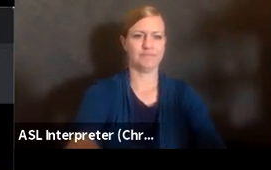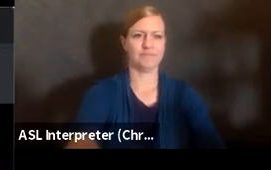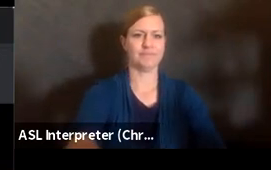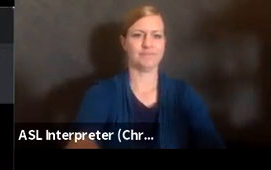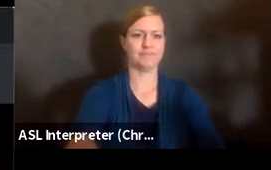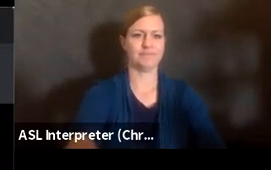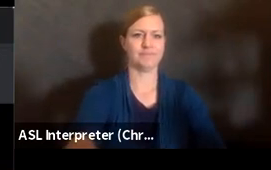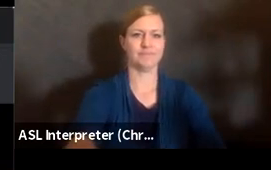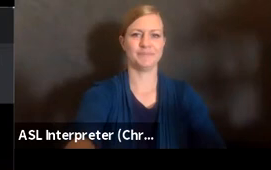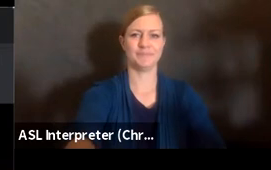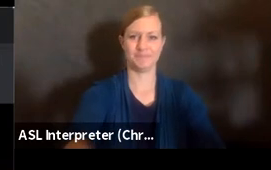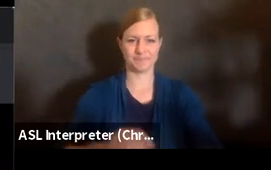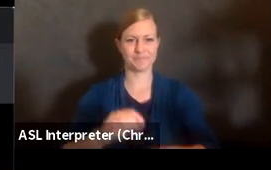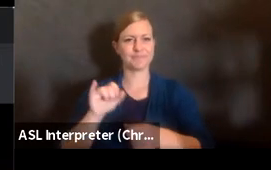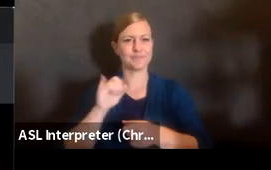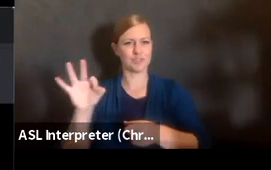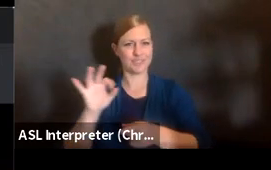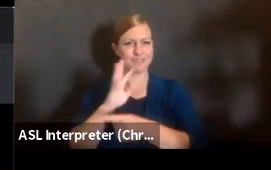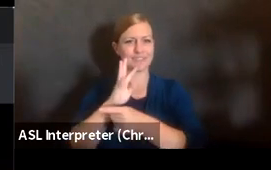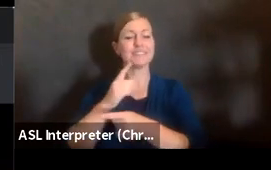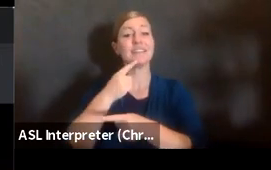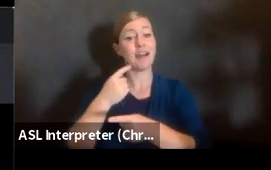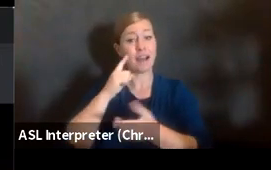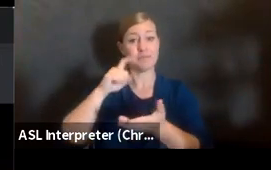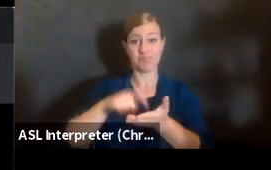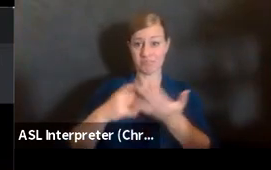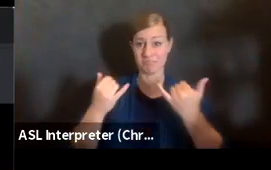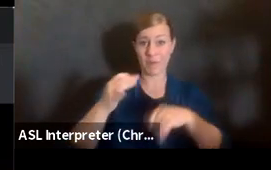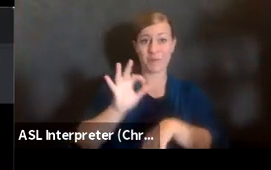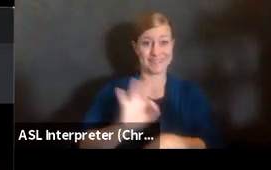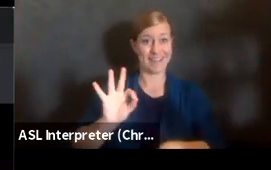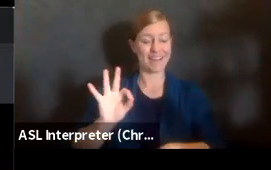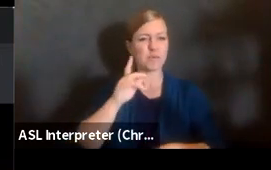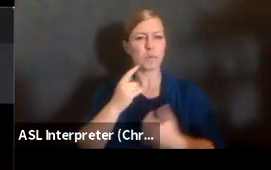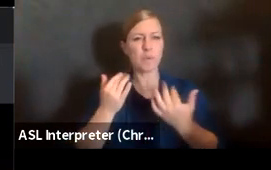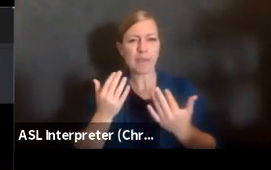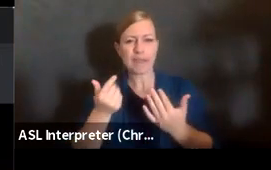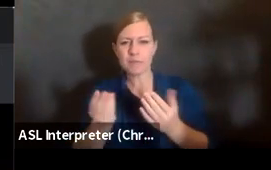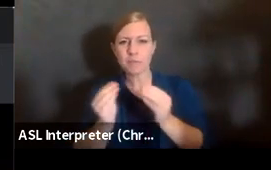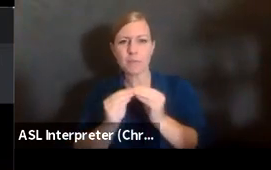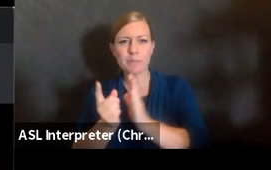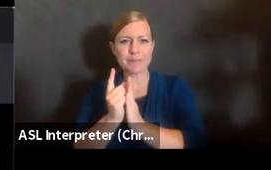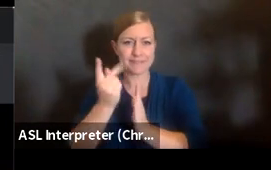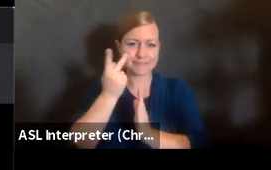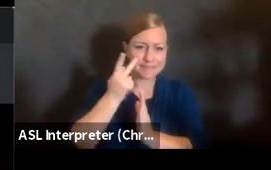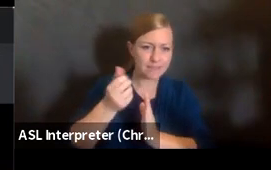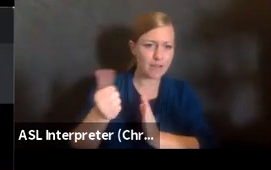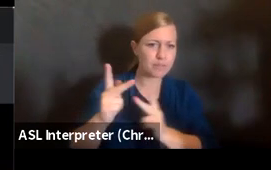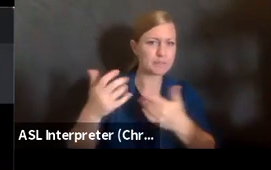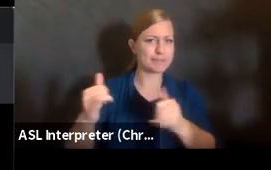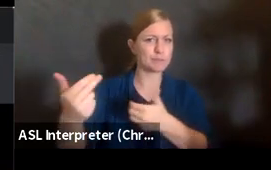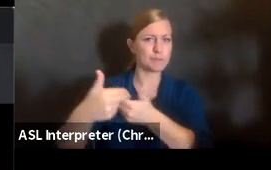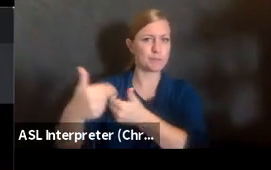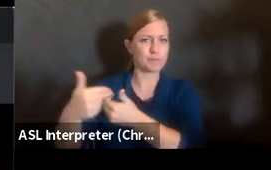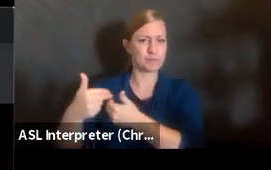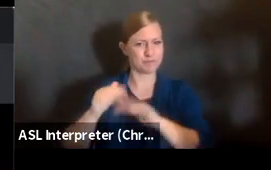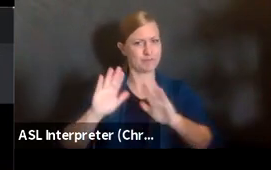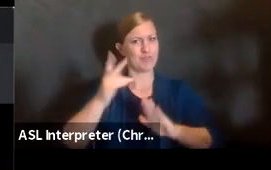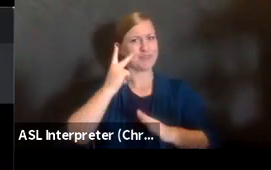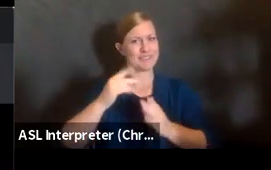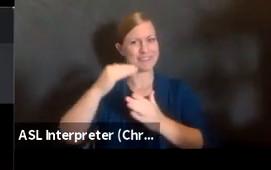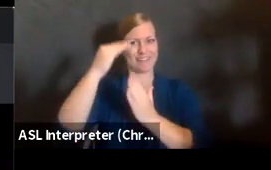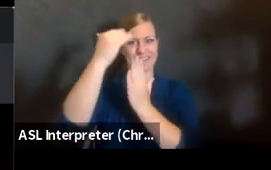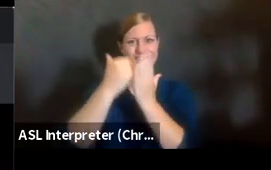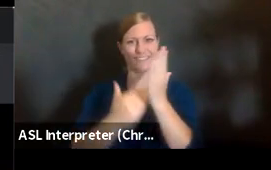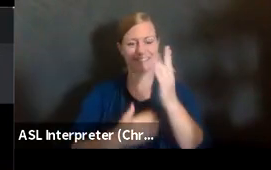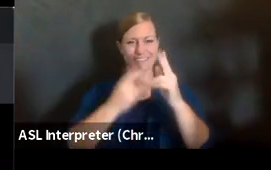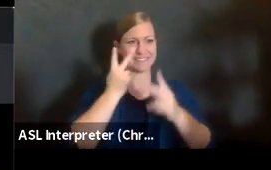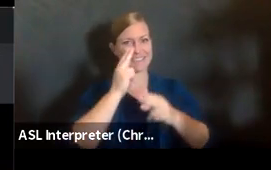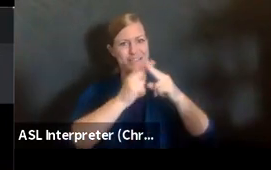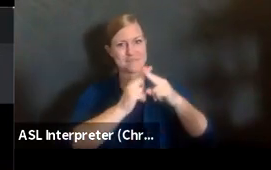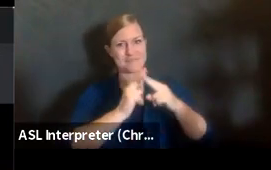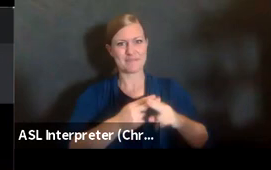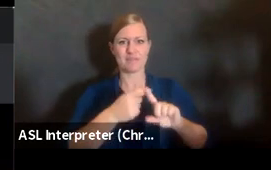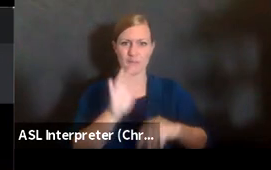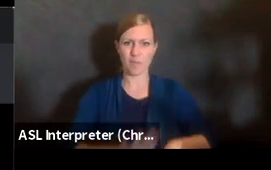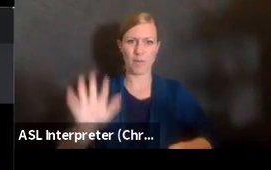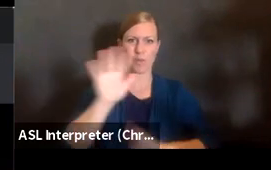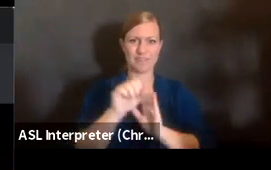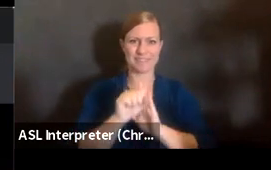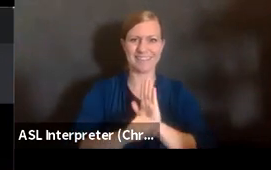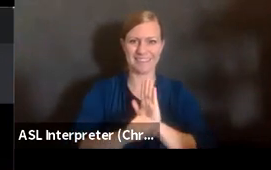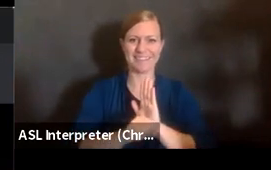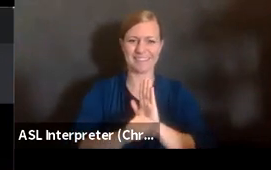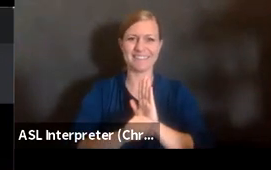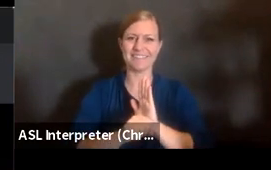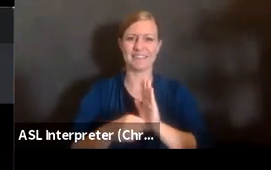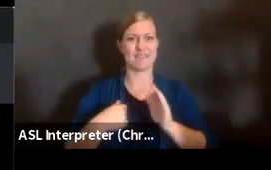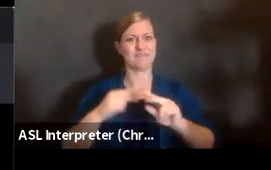Jeff Crawford: See it's top of the hour. We'll wait for a small smidge more. See our other attendees joining. It's wonderful to look at the list of attendees and seeing names from people all over state excited for day three of Google.